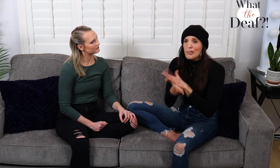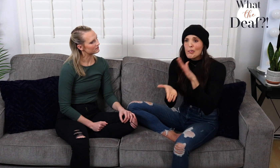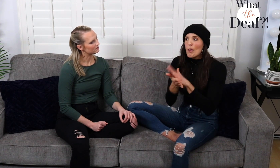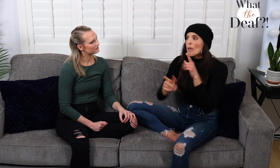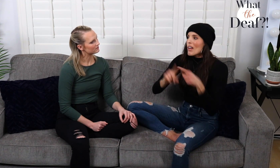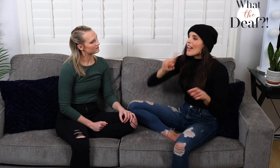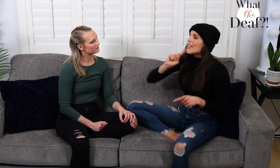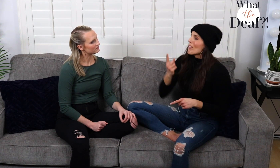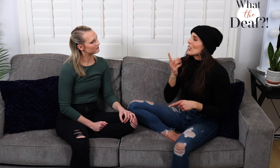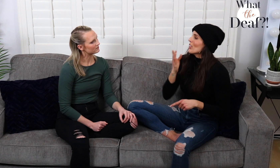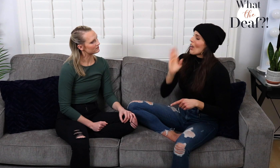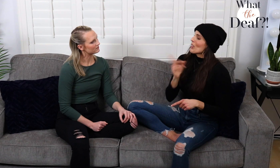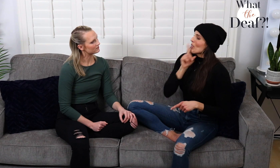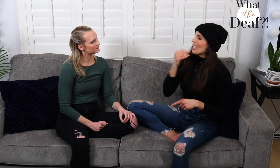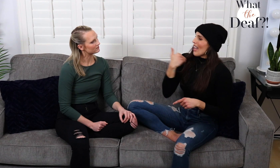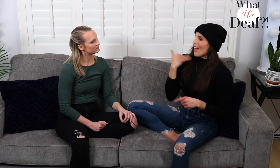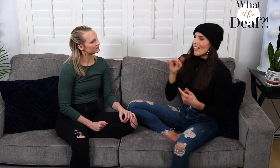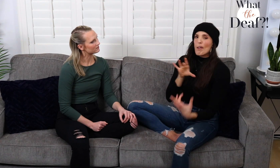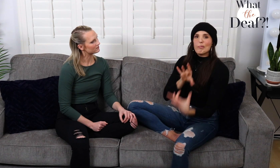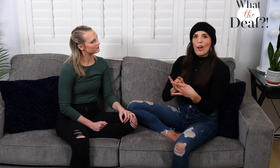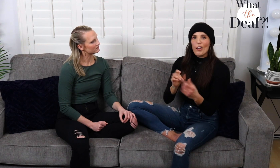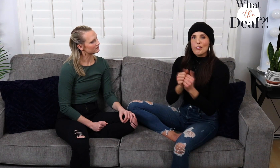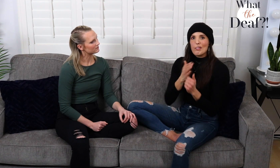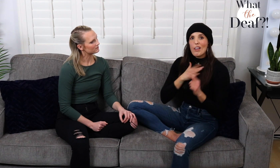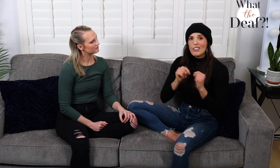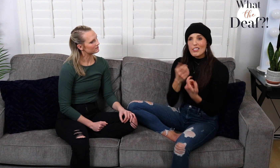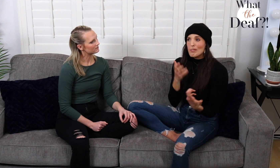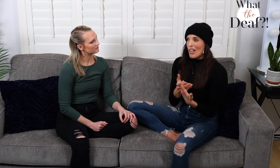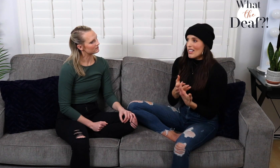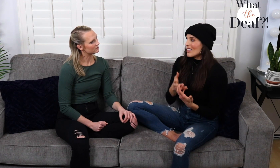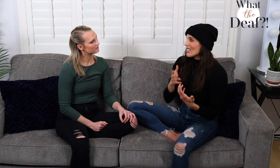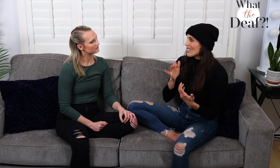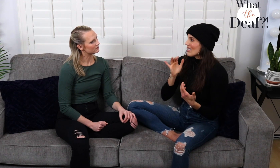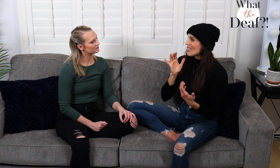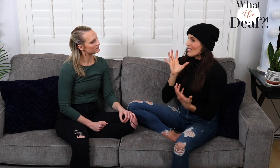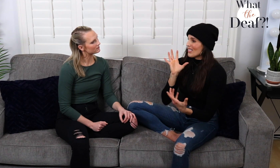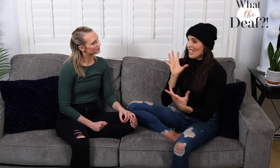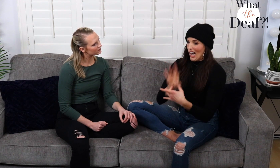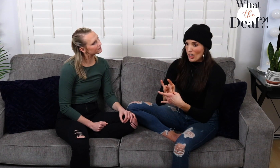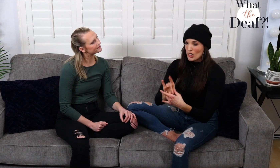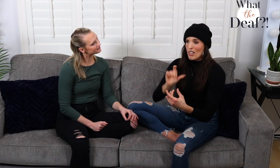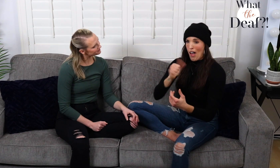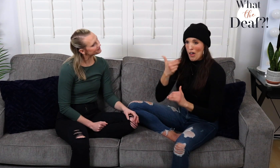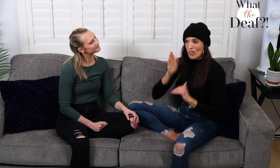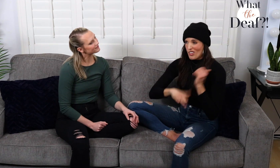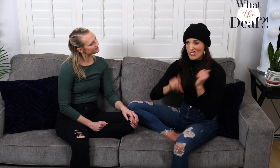records in my school, but I never really had that bond with my teammates and that connection